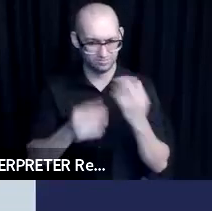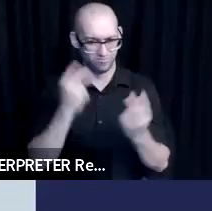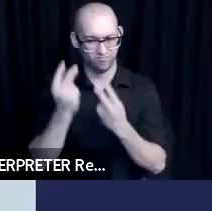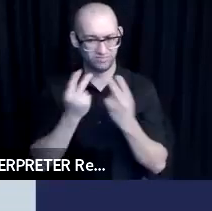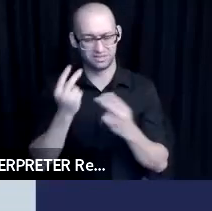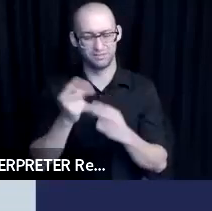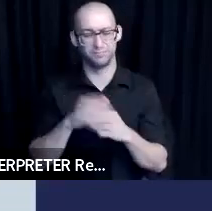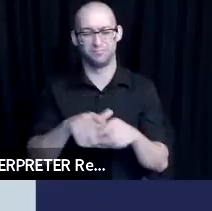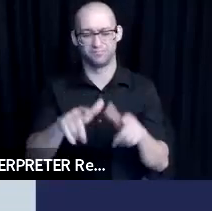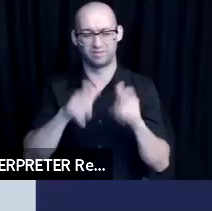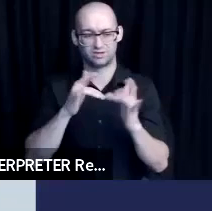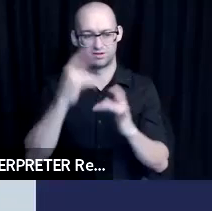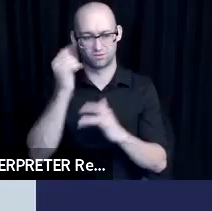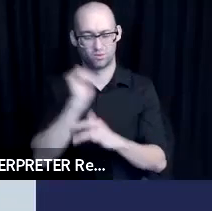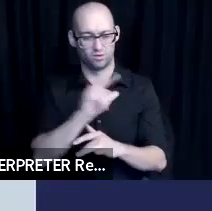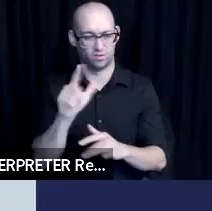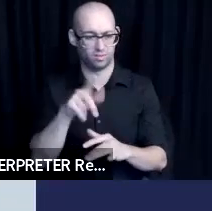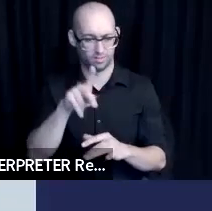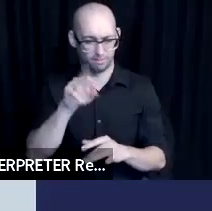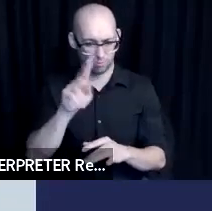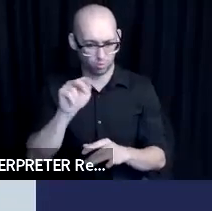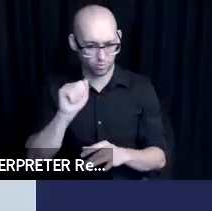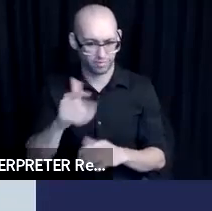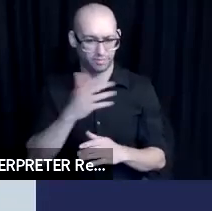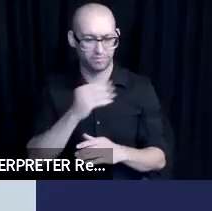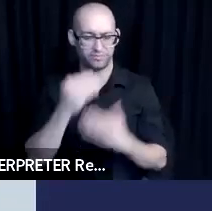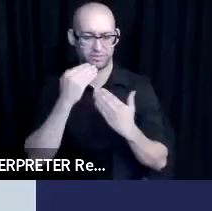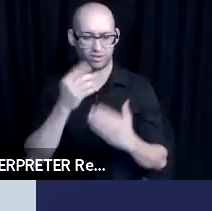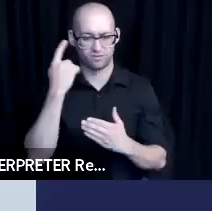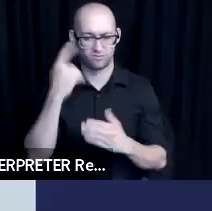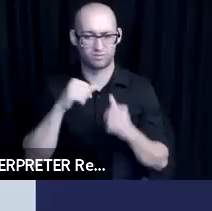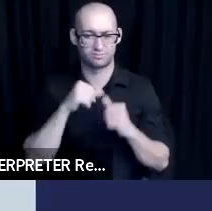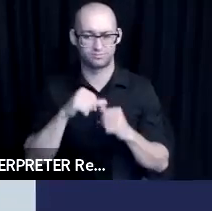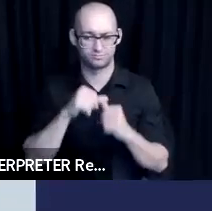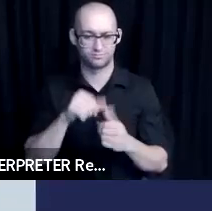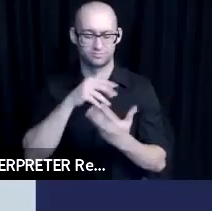portal, and finally, thank you for your continued engagement and participation in the State's